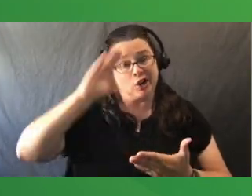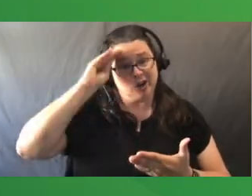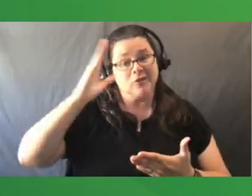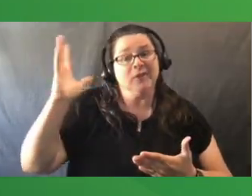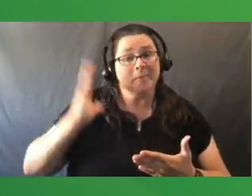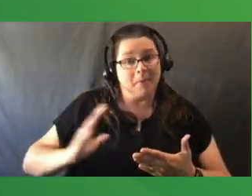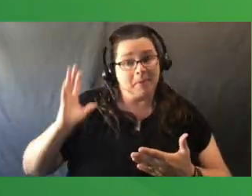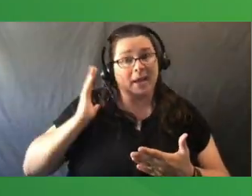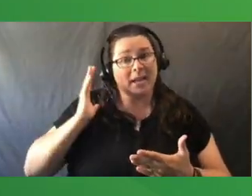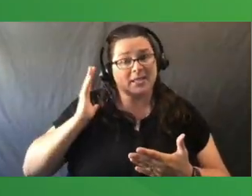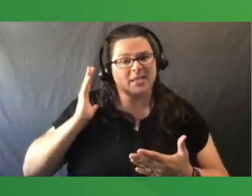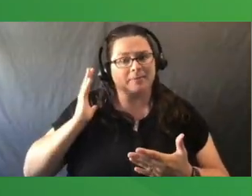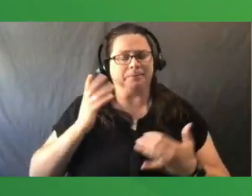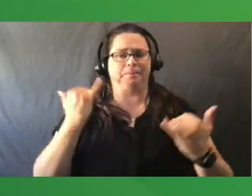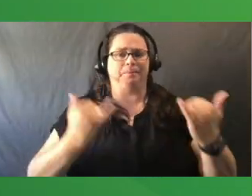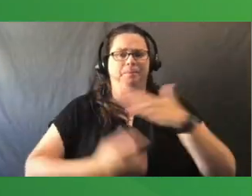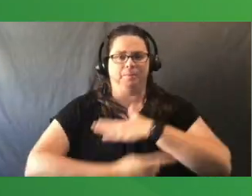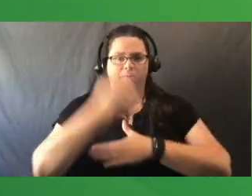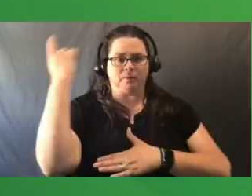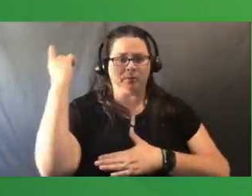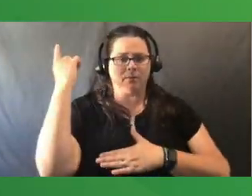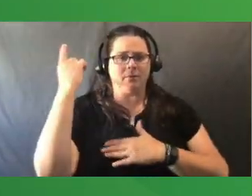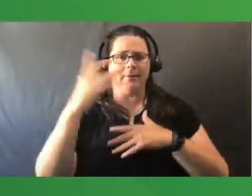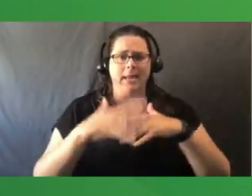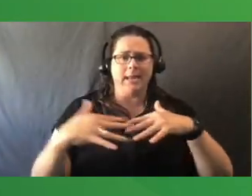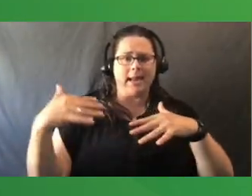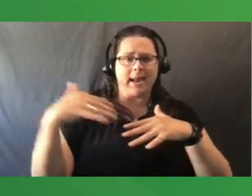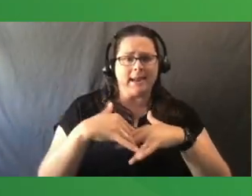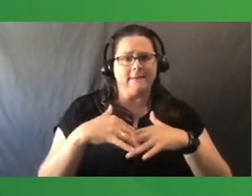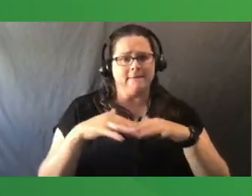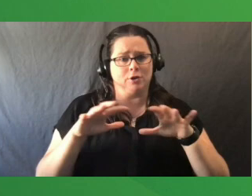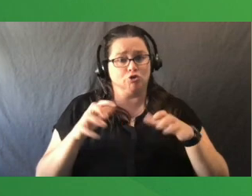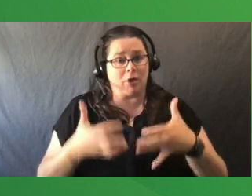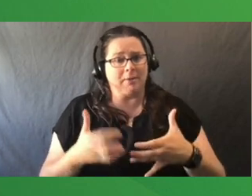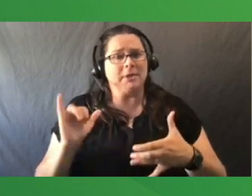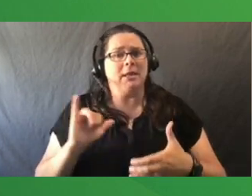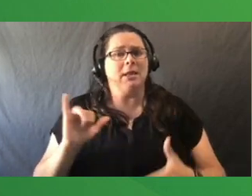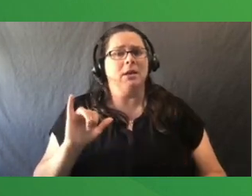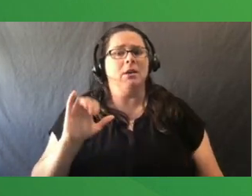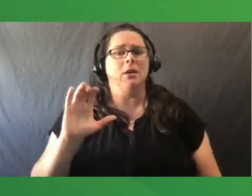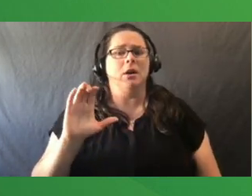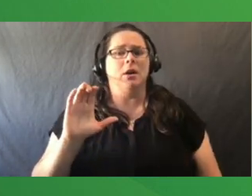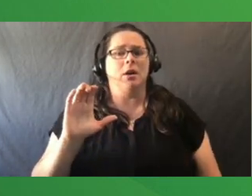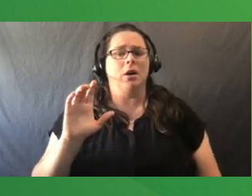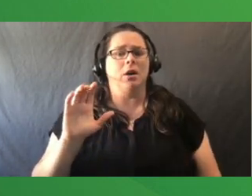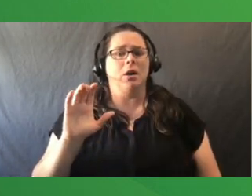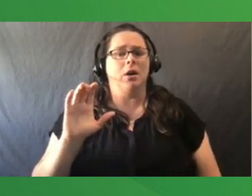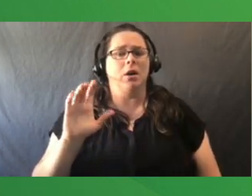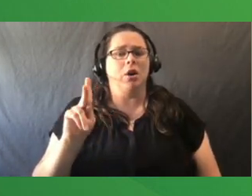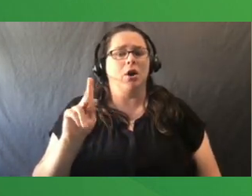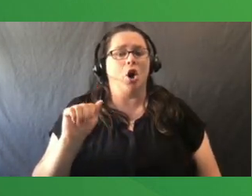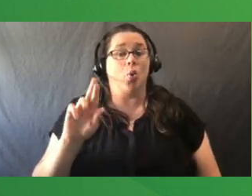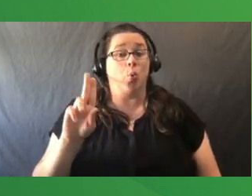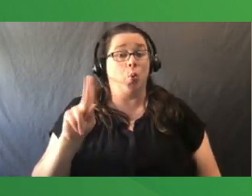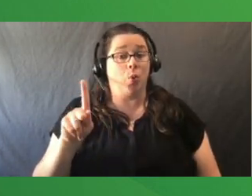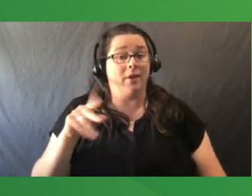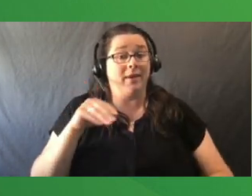Today, Native American tribes like the Karuk in California have revived the practice of